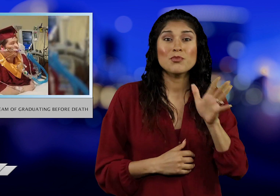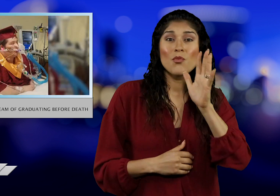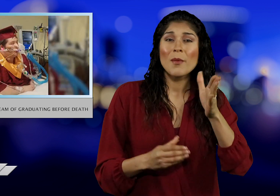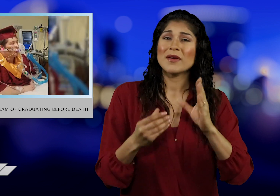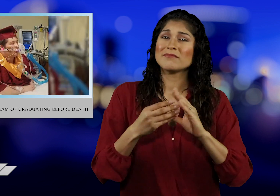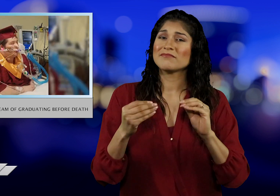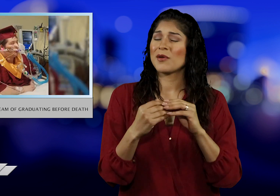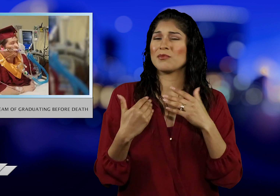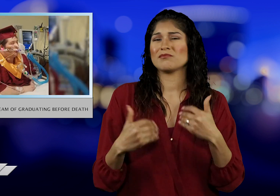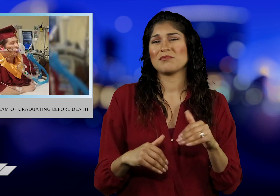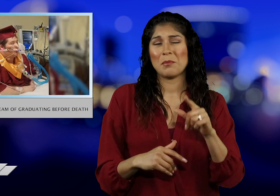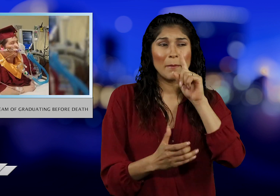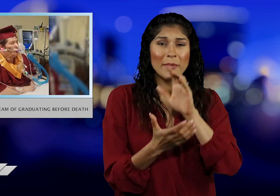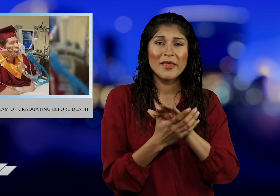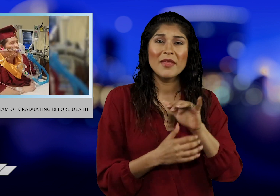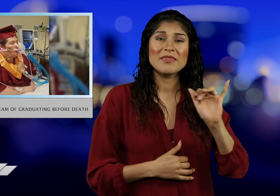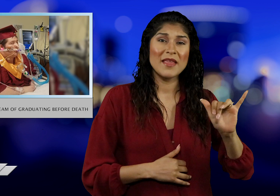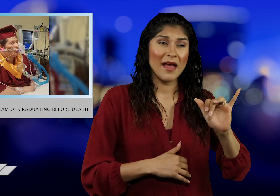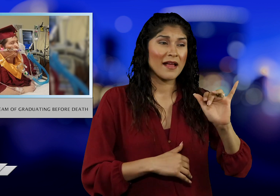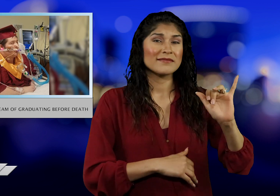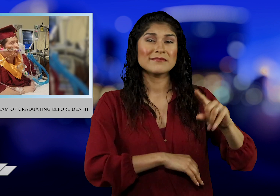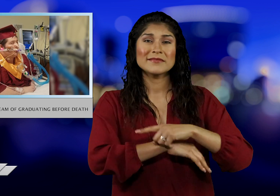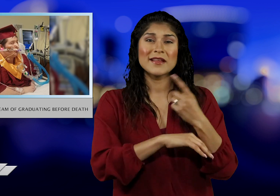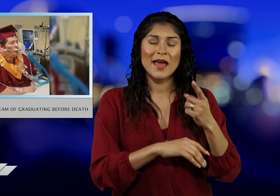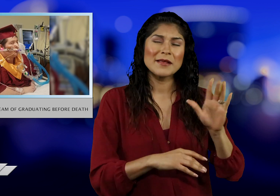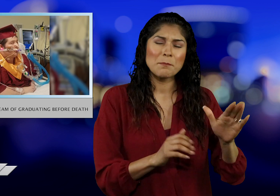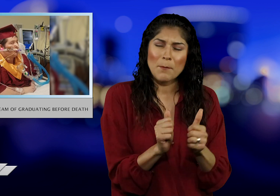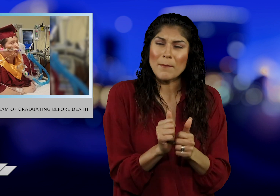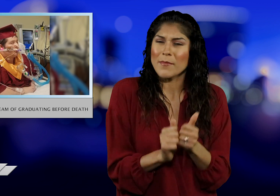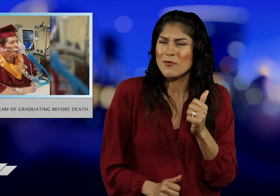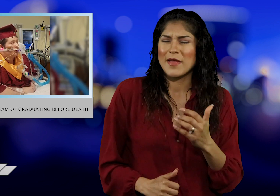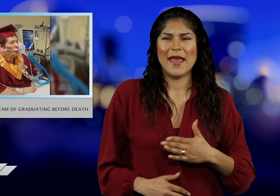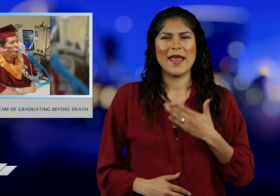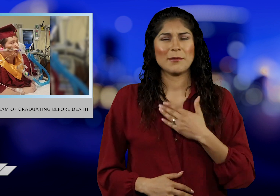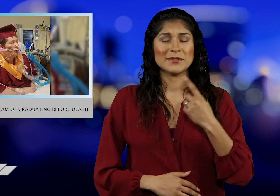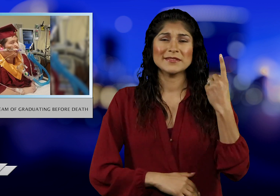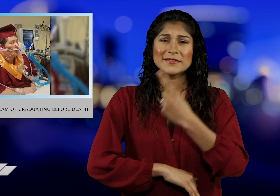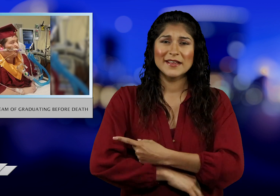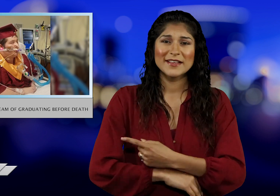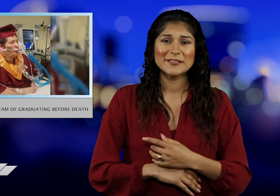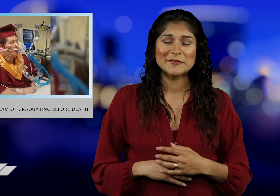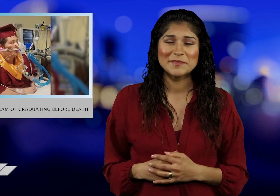His grandmother says she believes it was the happiest day of his life.